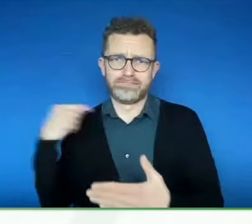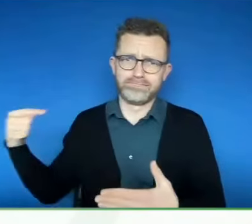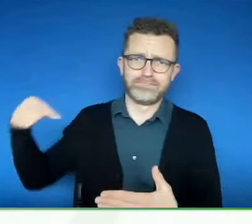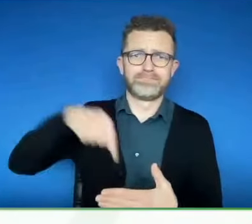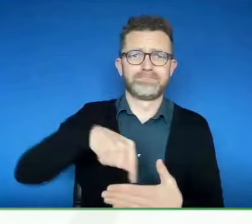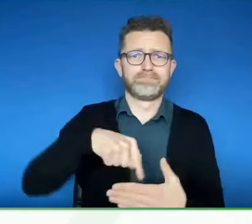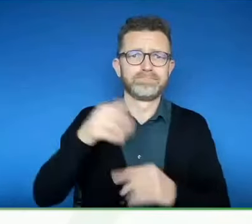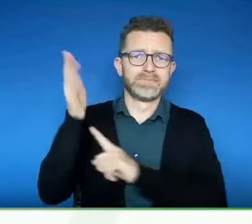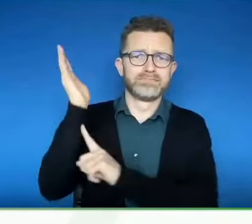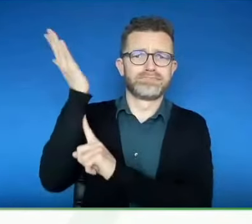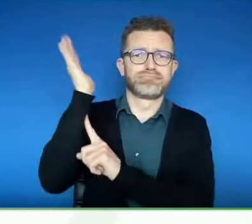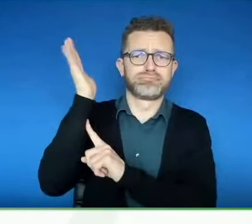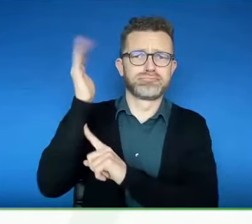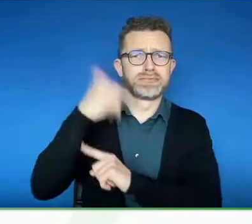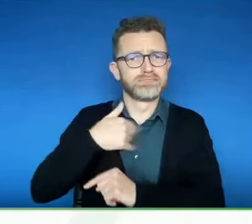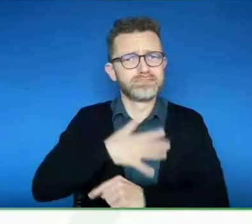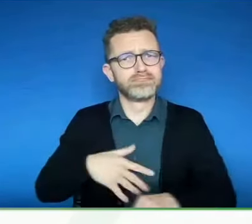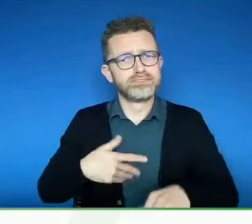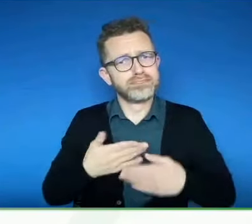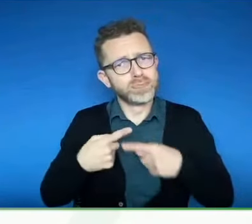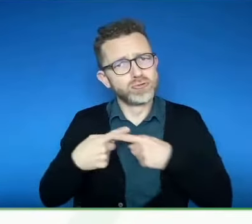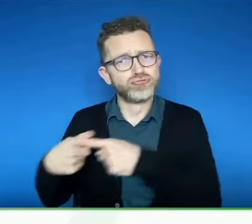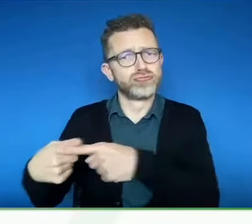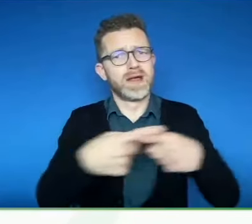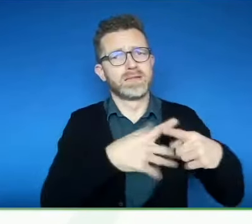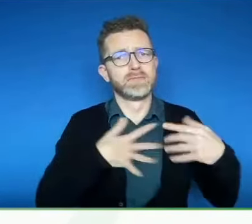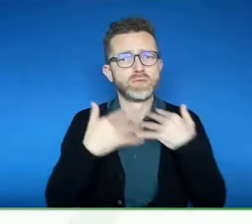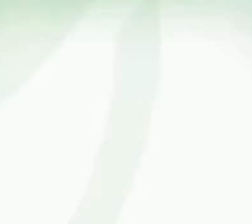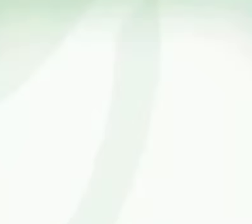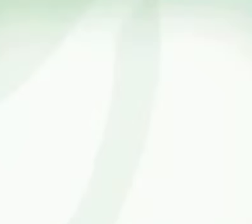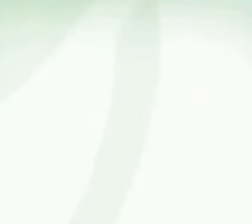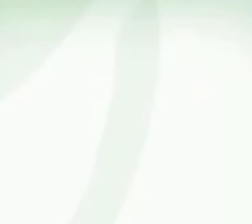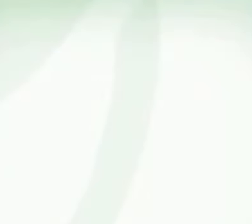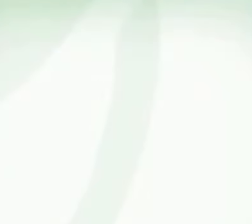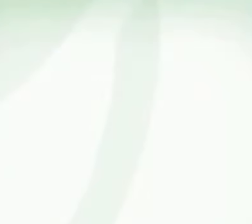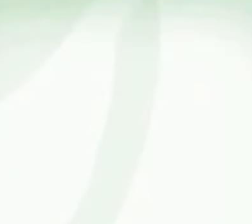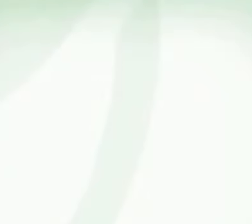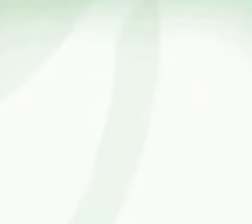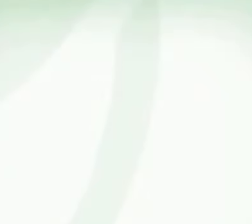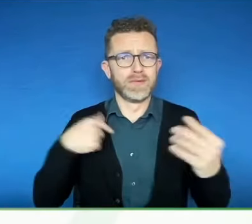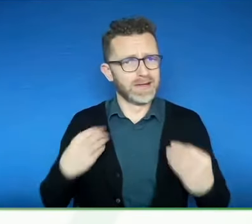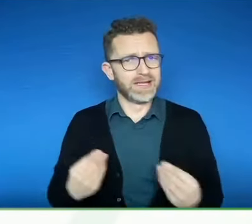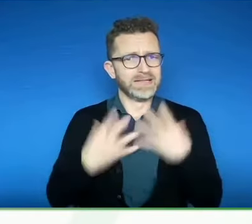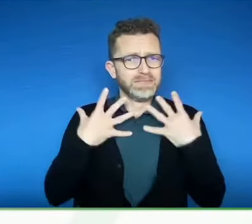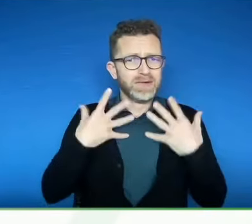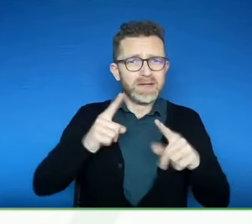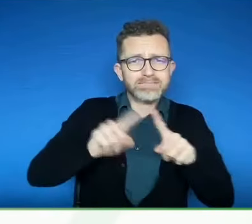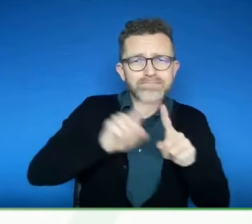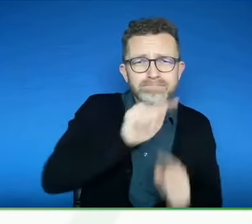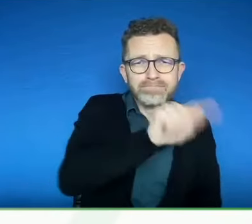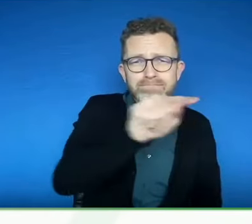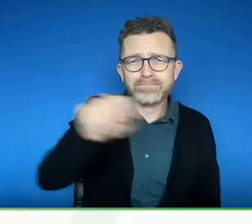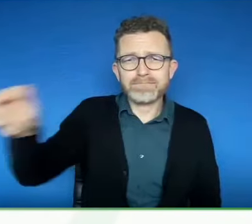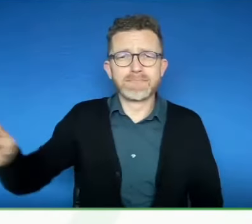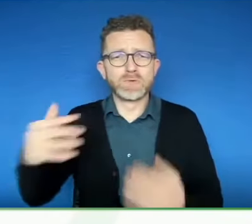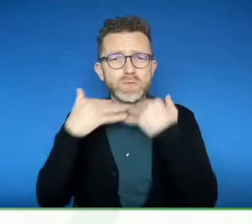Thank you for your work and for presenting.